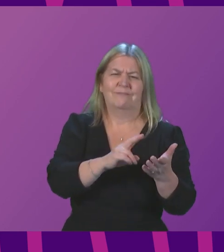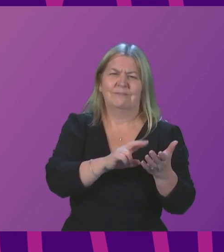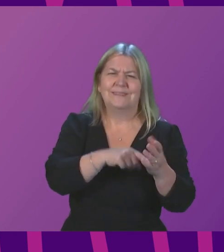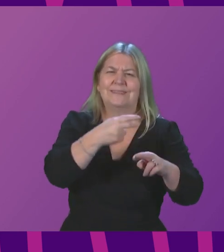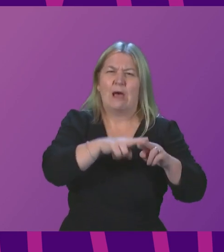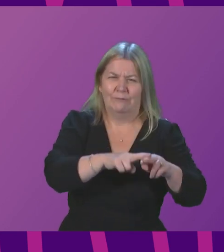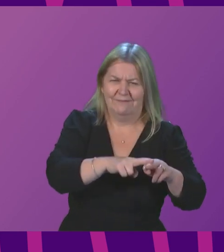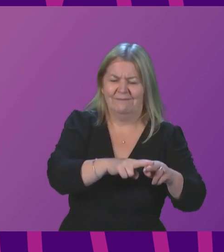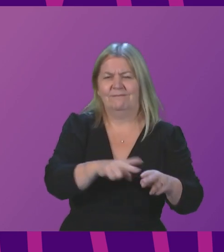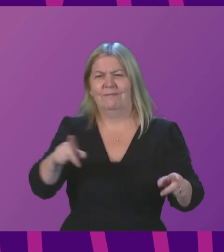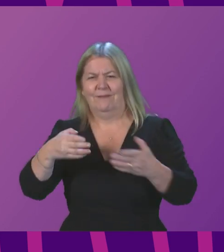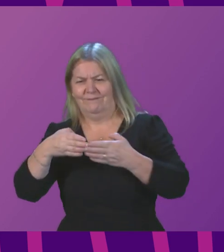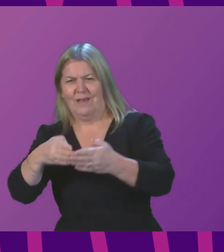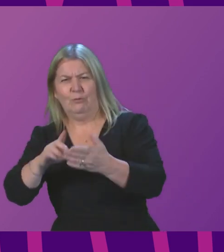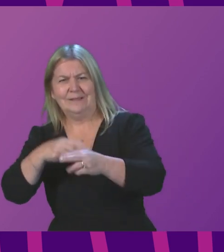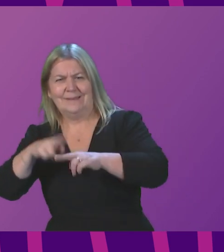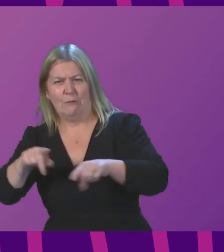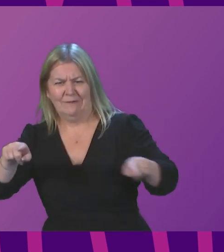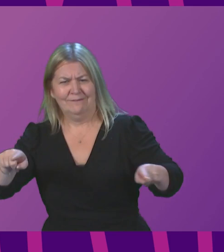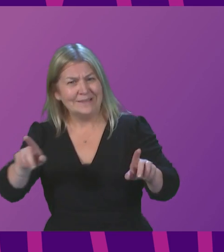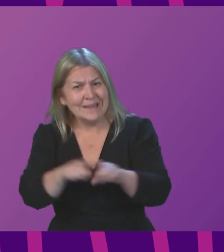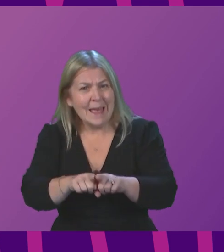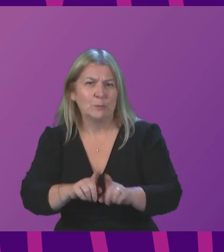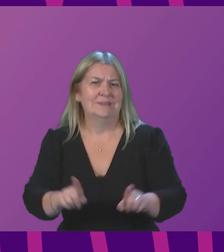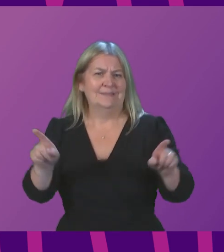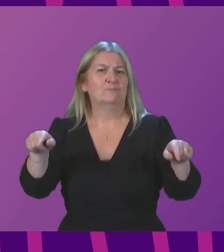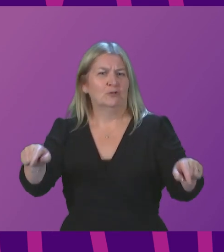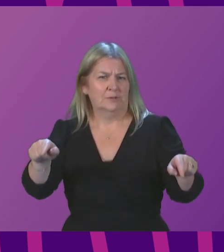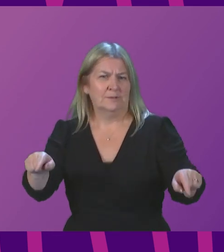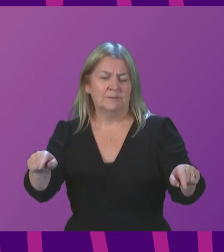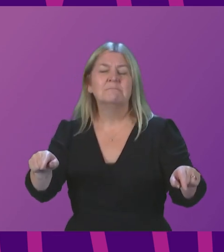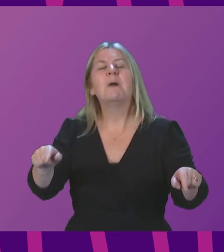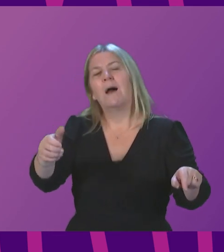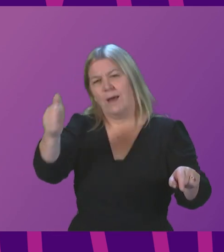with an update on the actions that we are taking to address the affordability of ferry